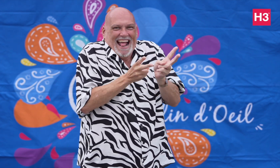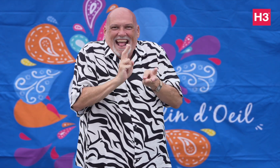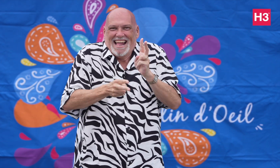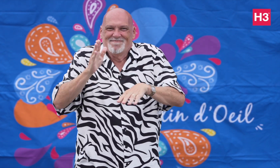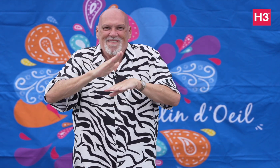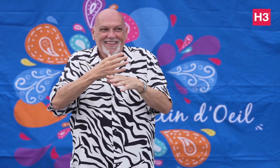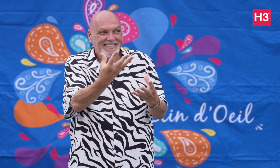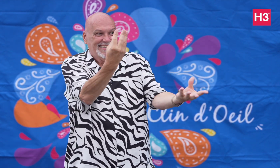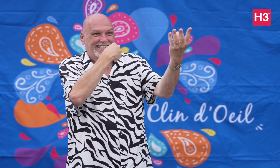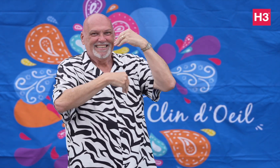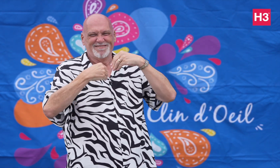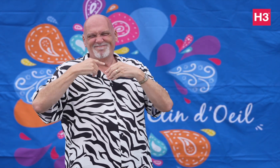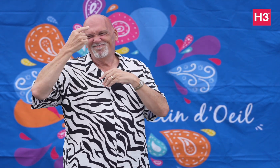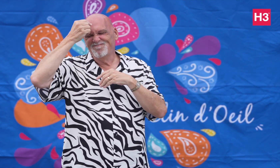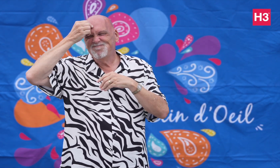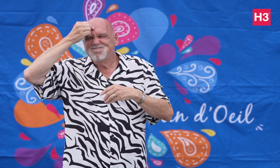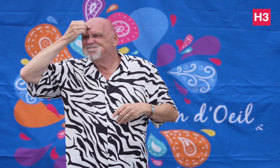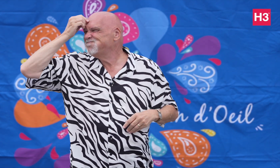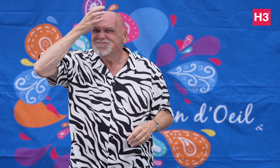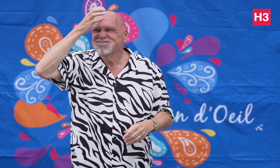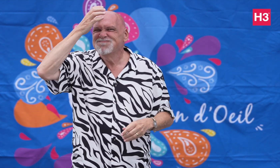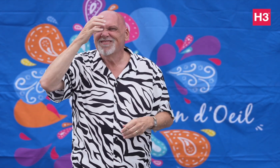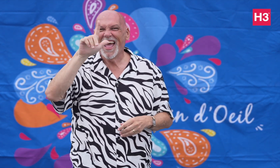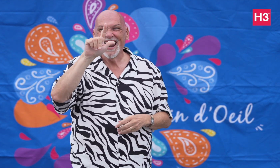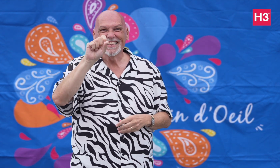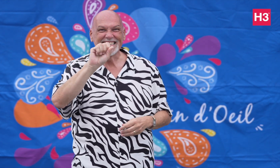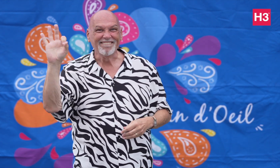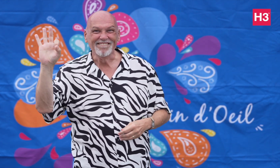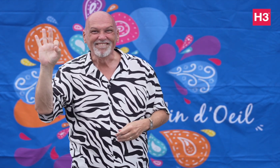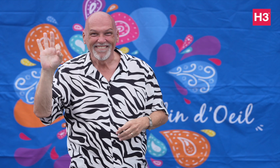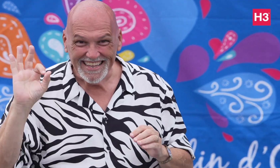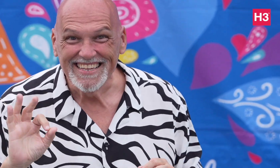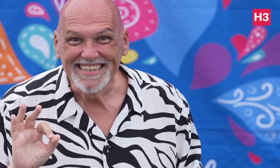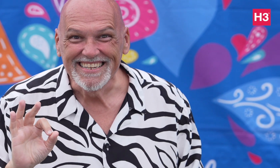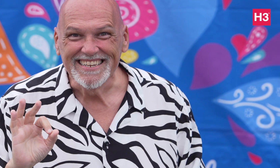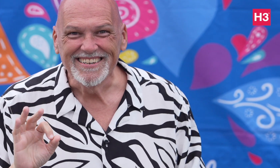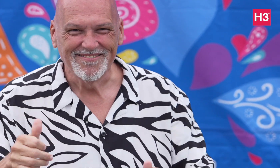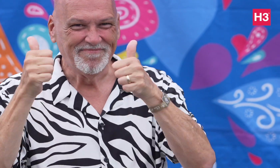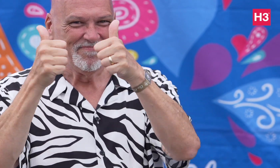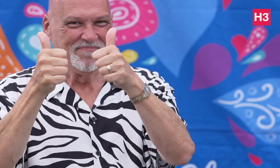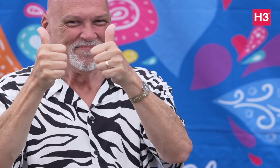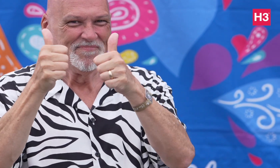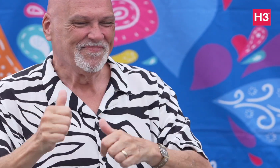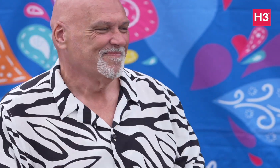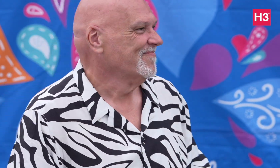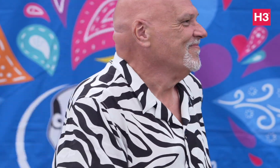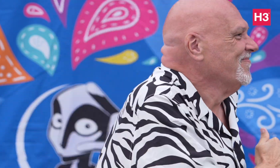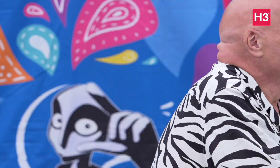It’s going to be so much fun, and I’ll be so good at it!